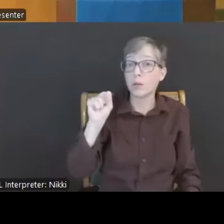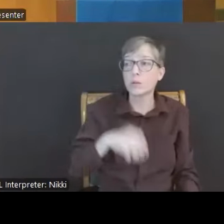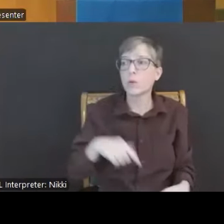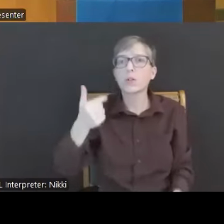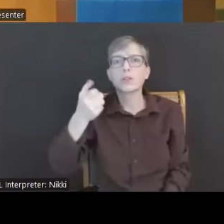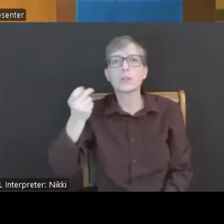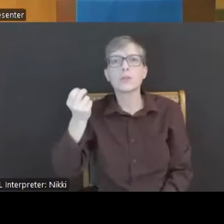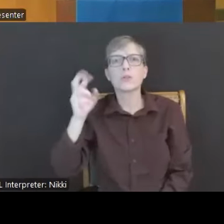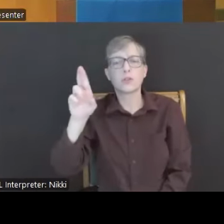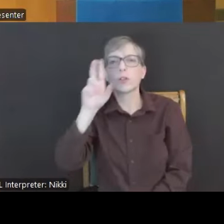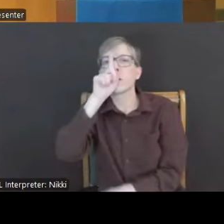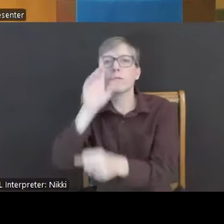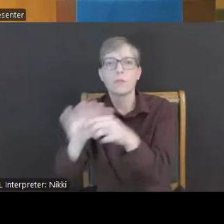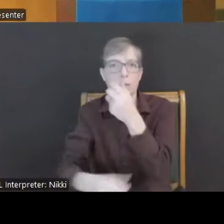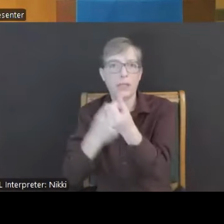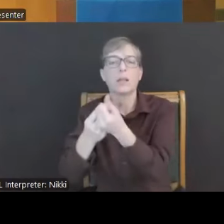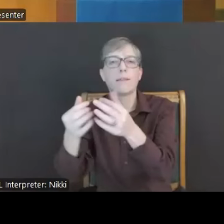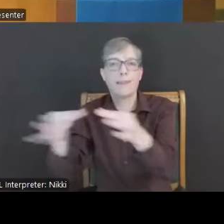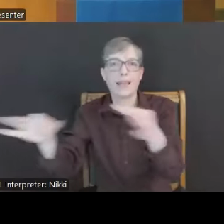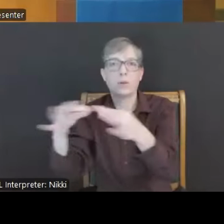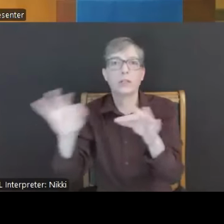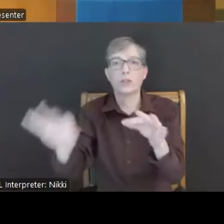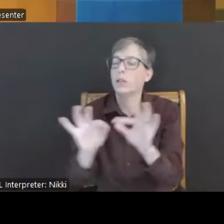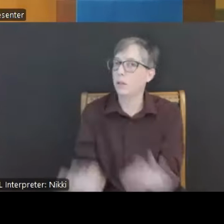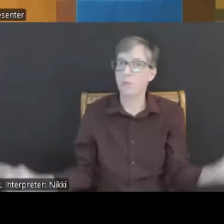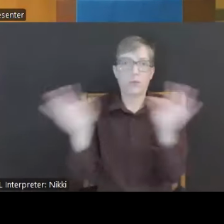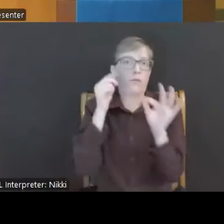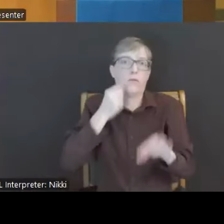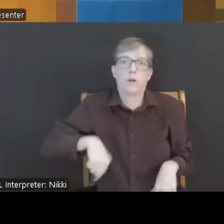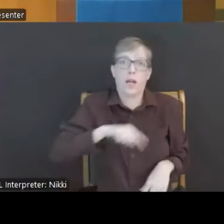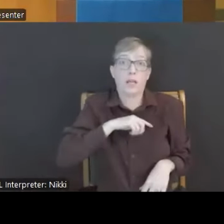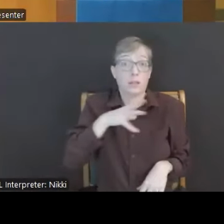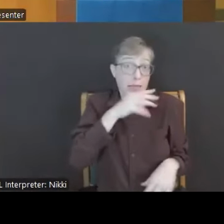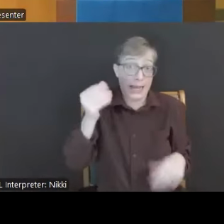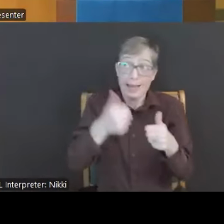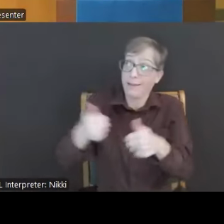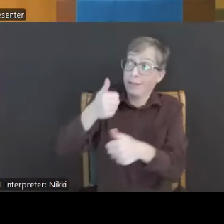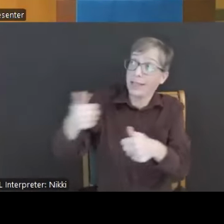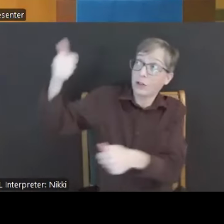goal of our service and an important thing that leadership has highlighted to us as well as our